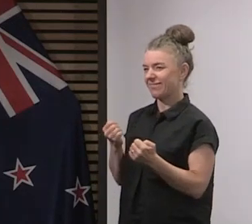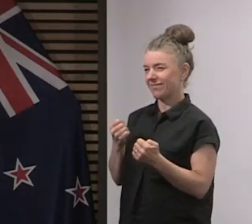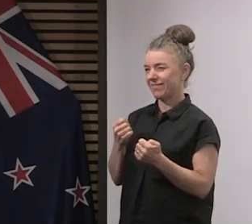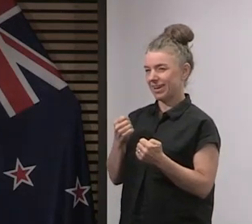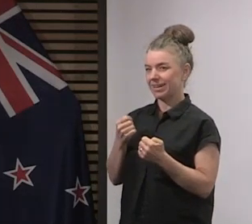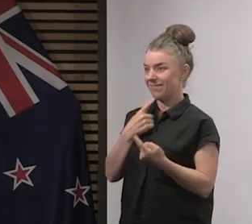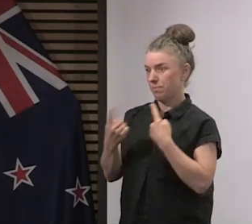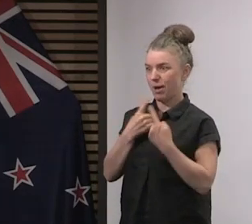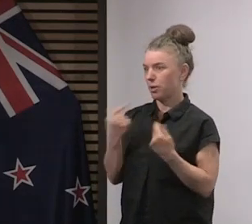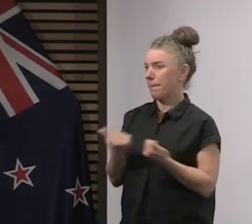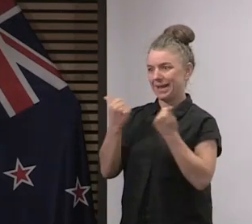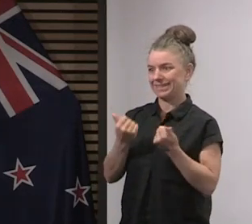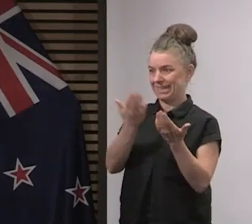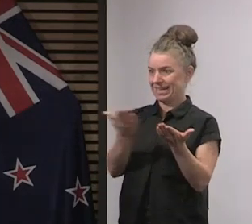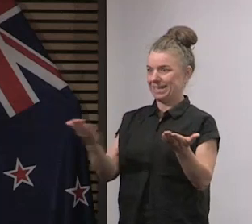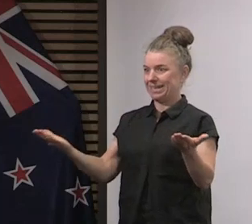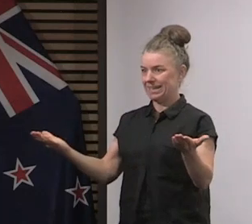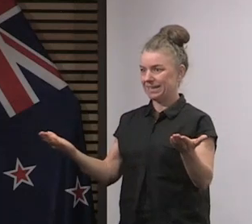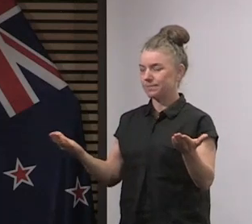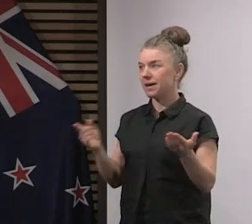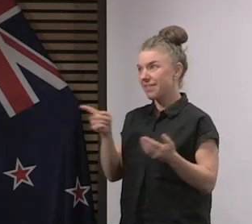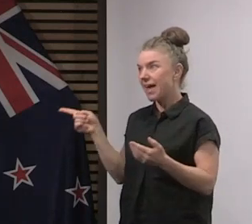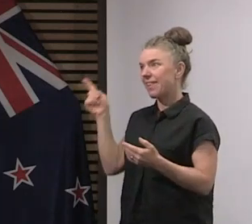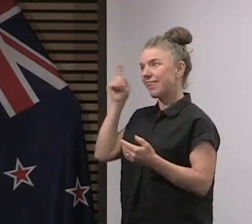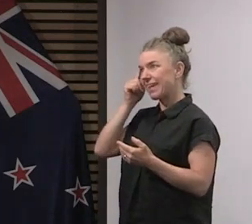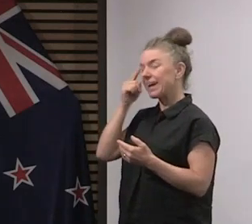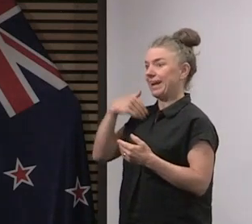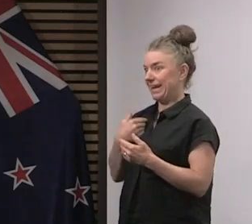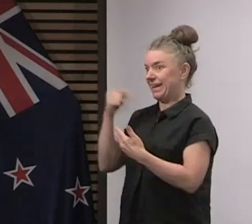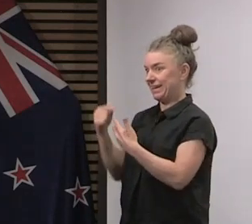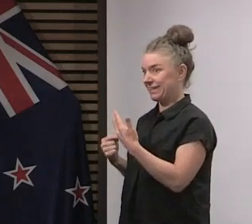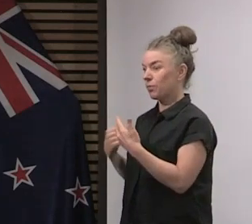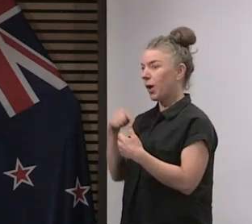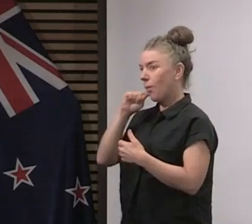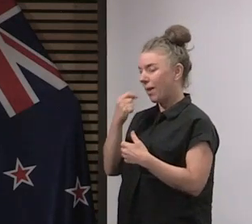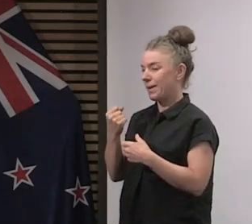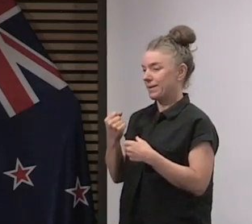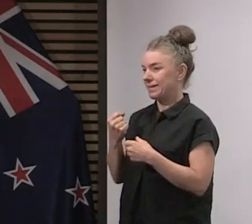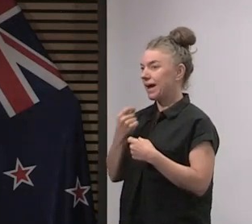team in the Ministry of Health and across Government has a really good picture of what is